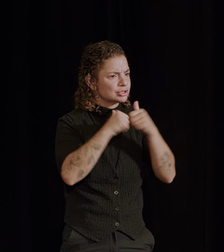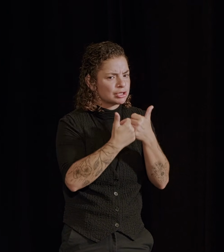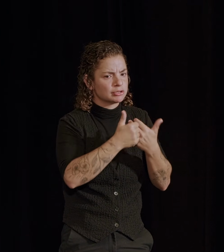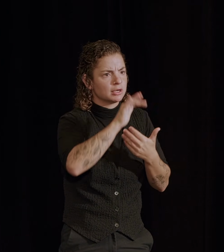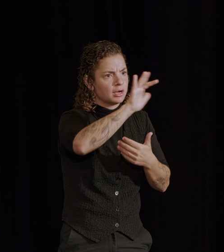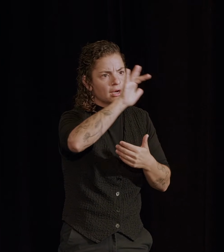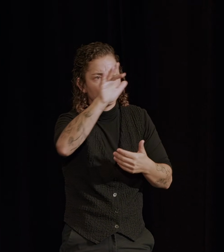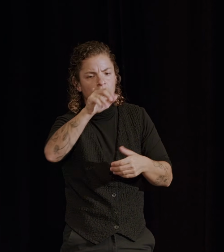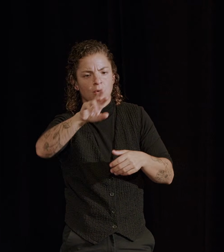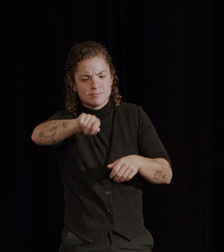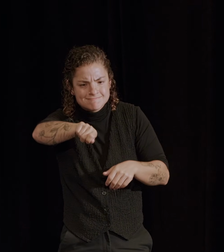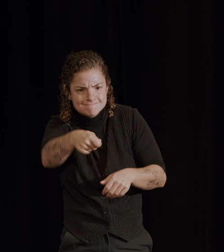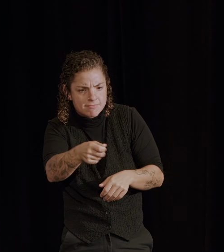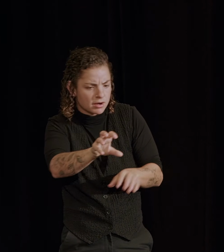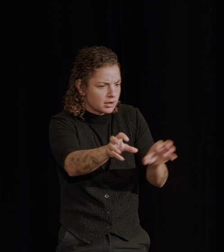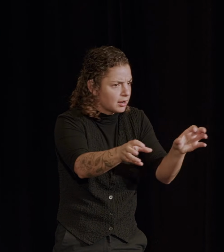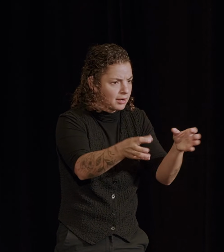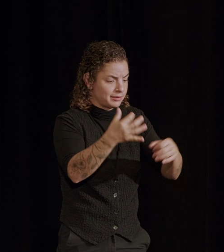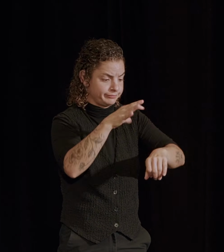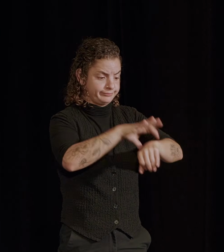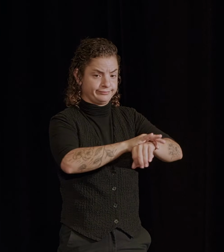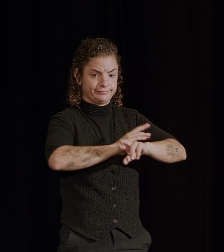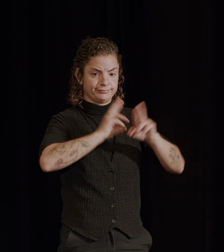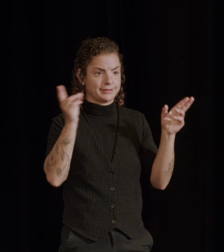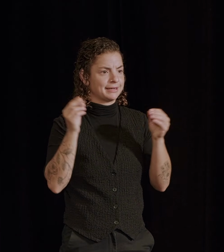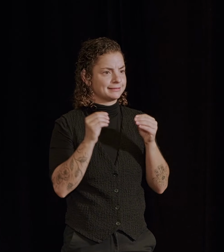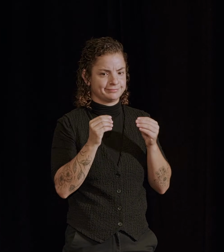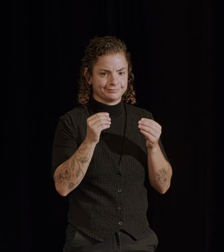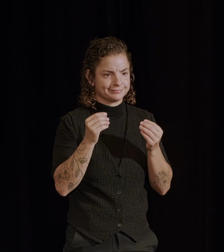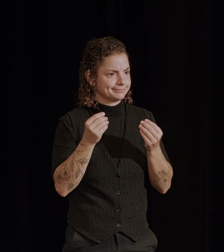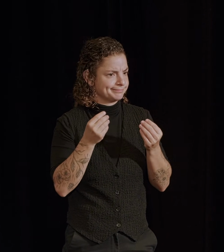For others, those motions may not be possible, or might only be accomplished